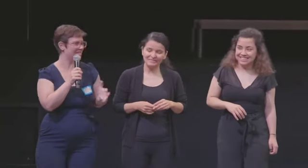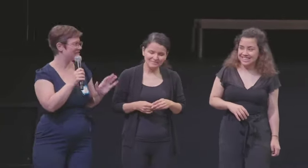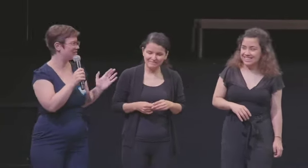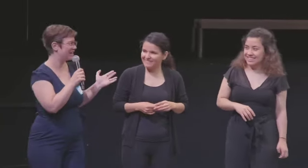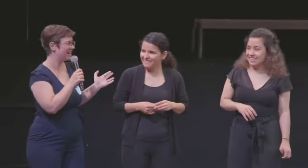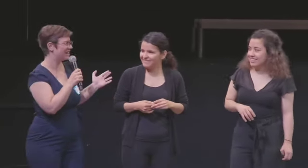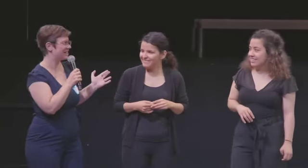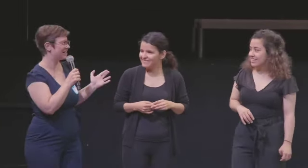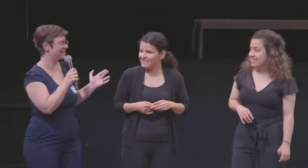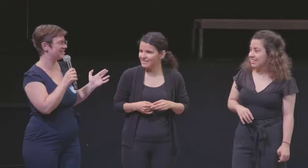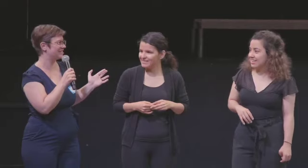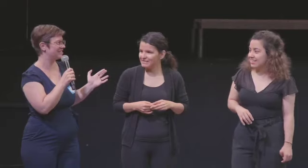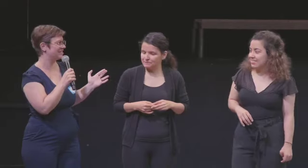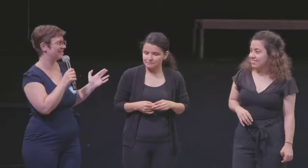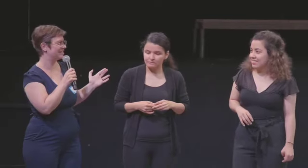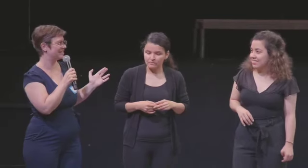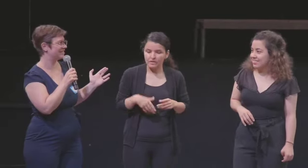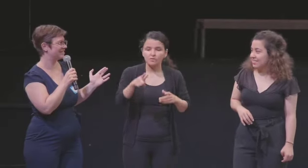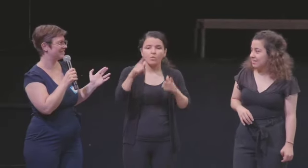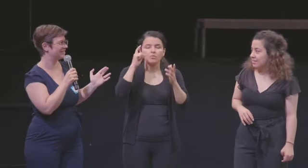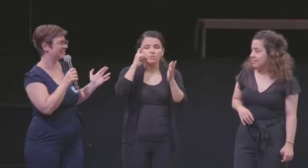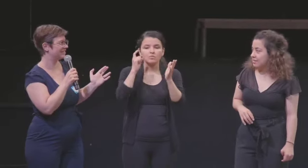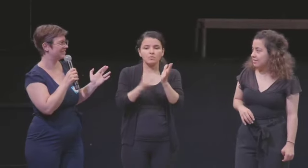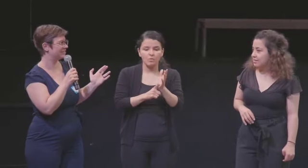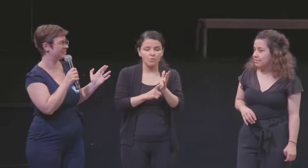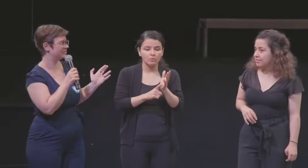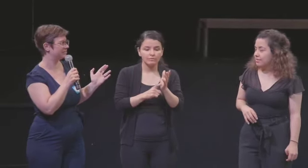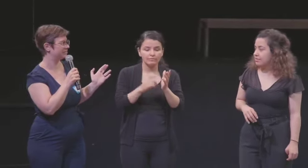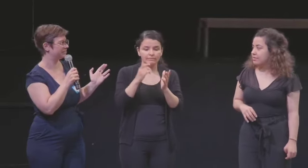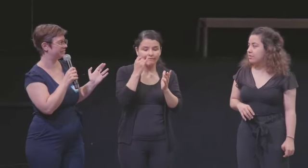With that, do you want to add anything else? [Interpreter] Yes.